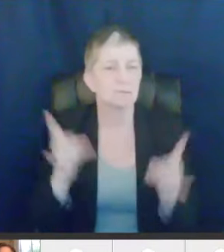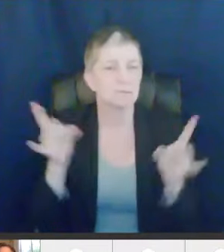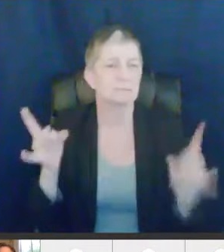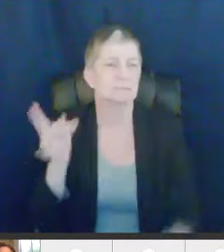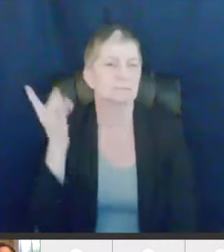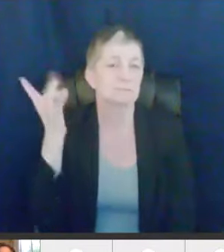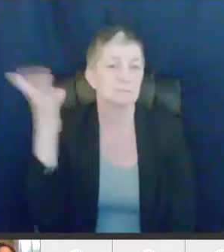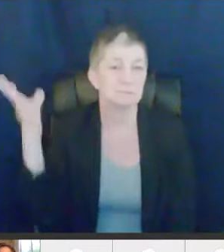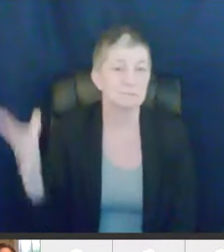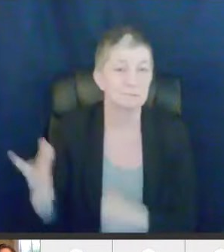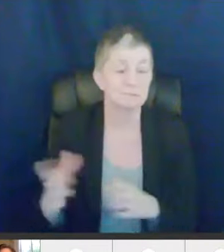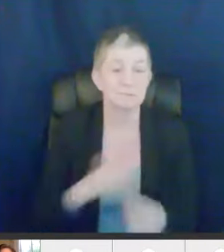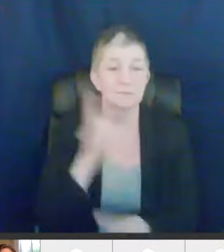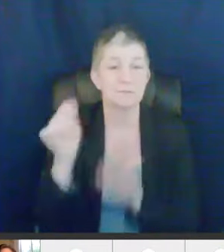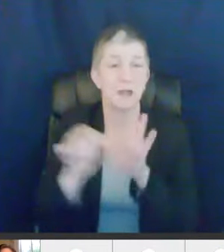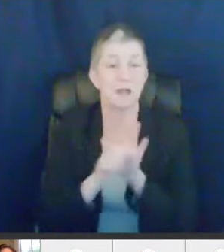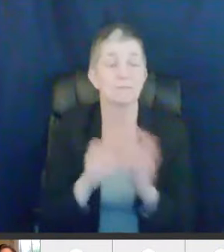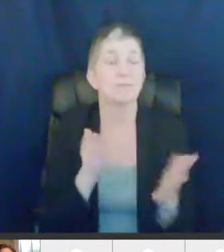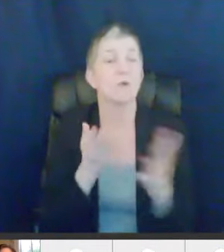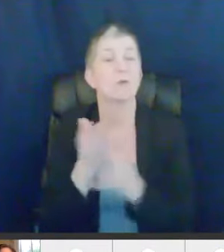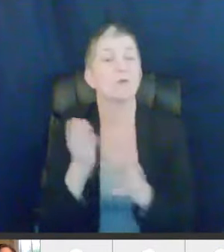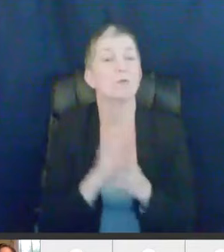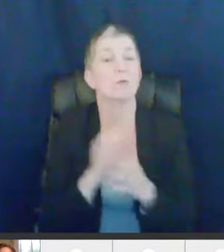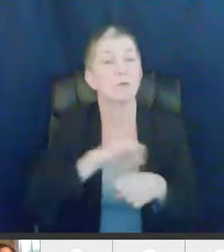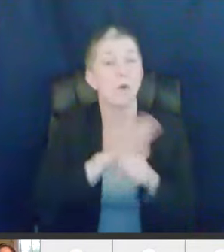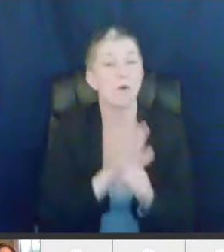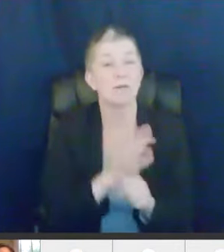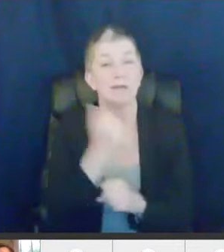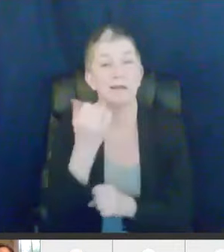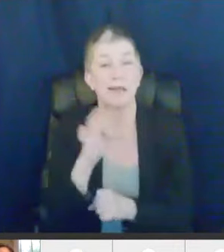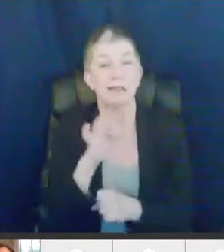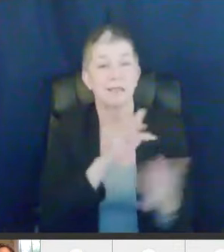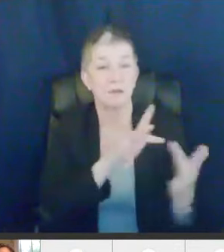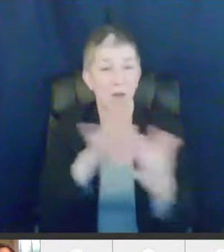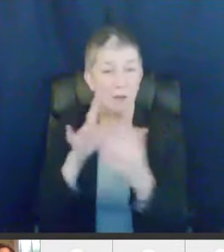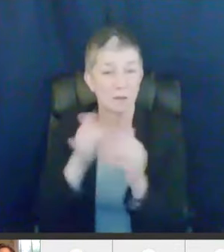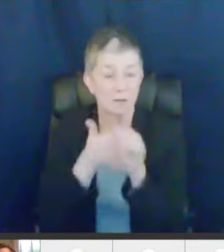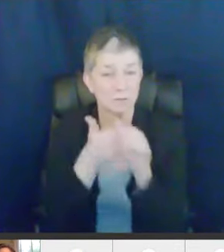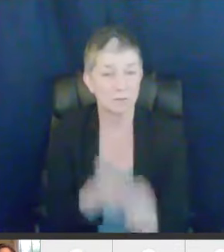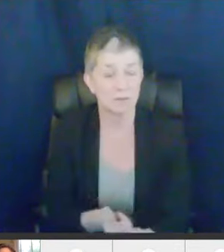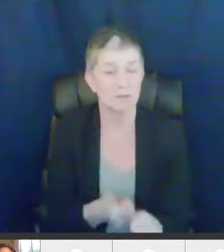Covid 19 contact tracing they will not only help stop the spread of disease but